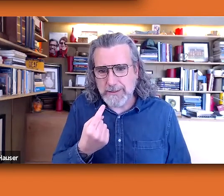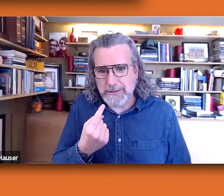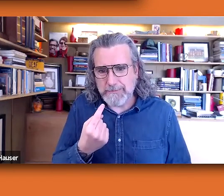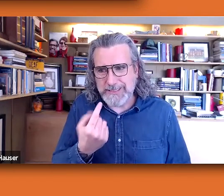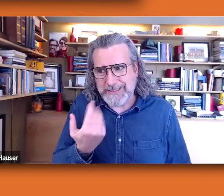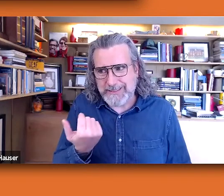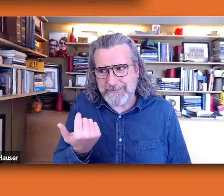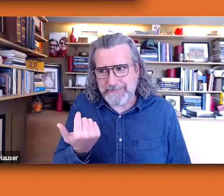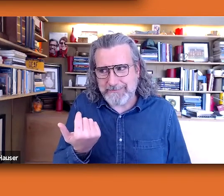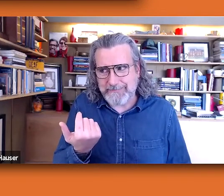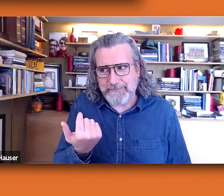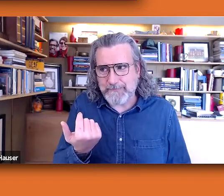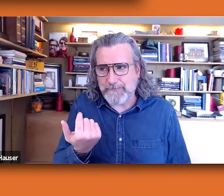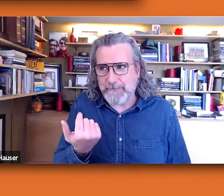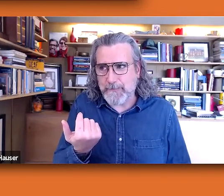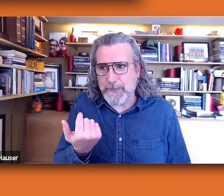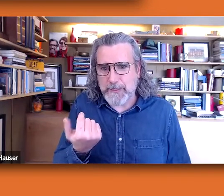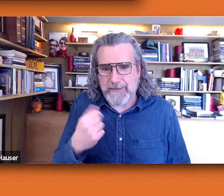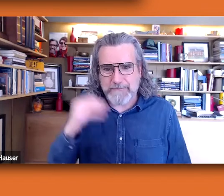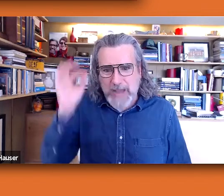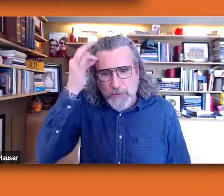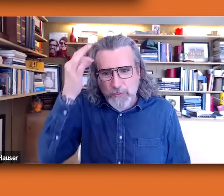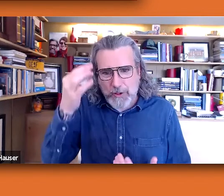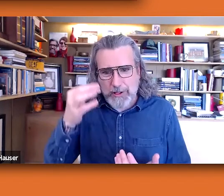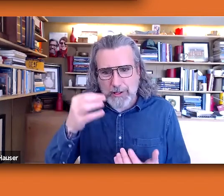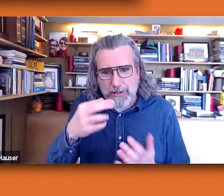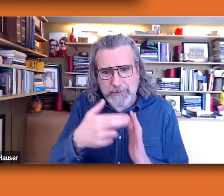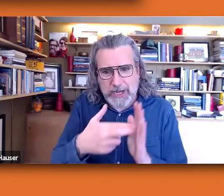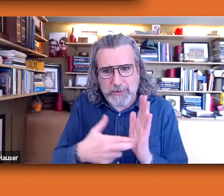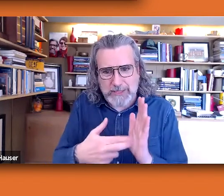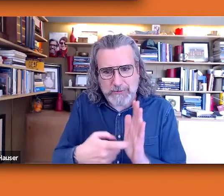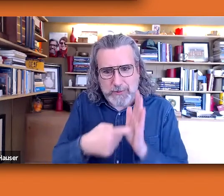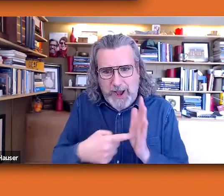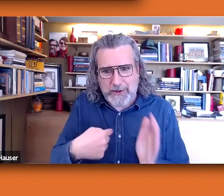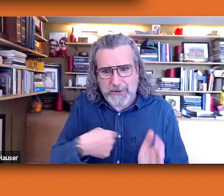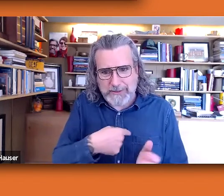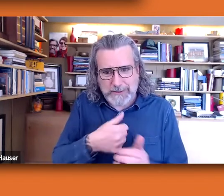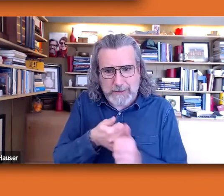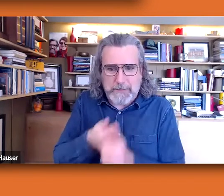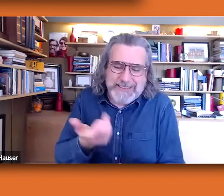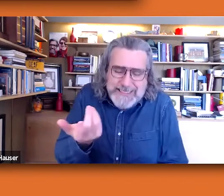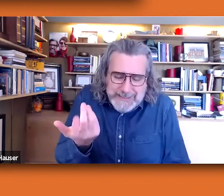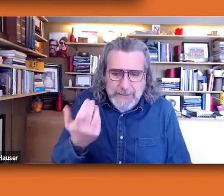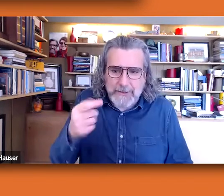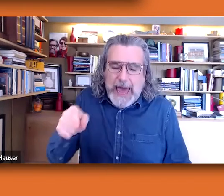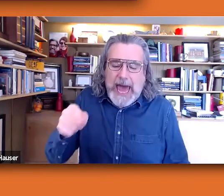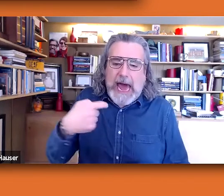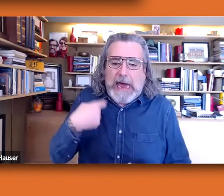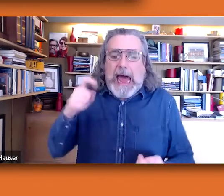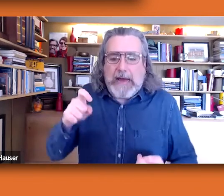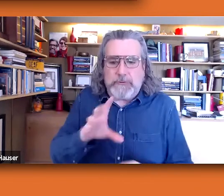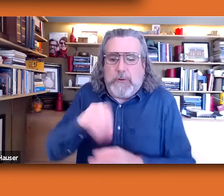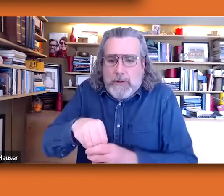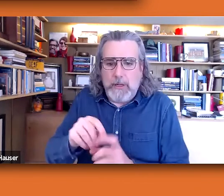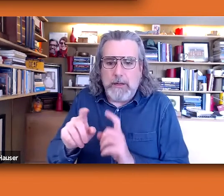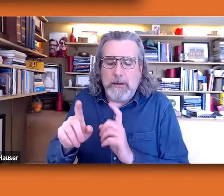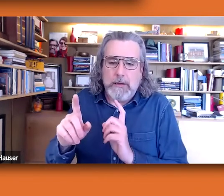didn't seem very appropriate, didn't seem very ethical. And Fed--Federal regulations require us to